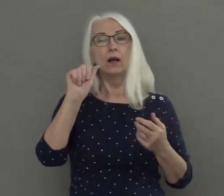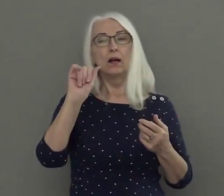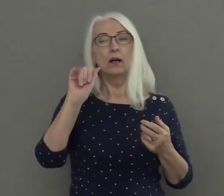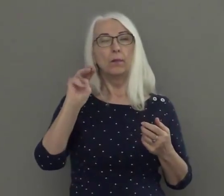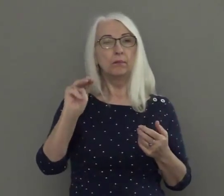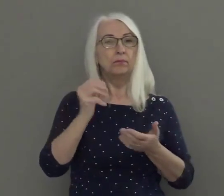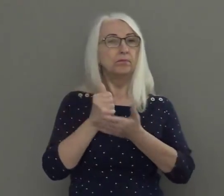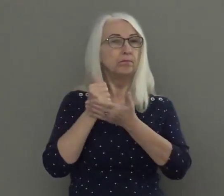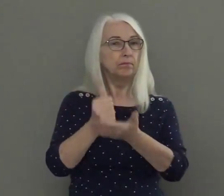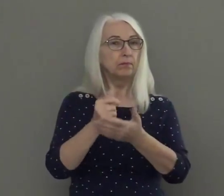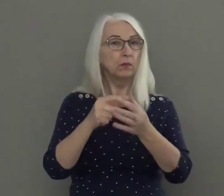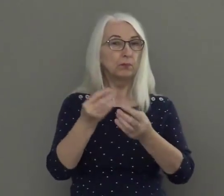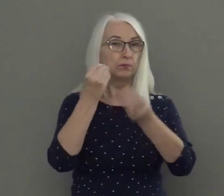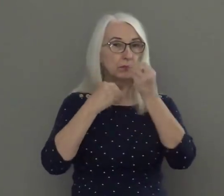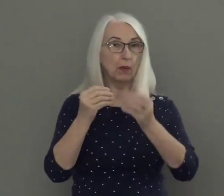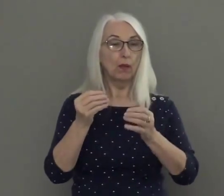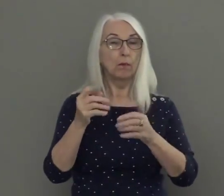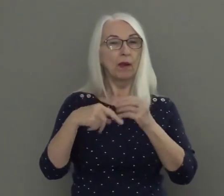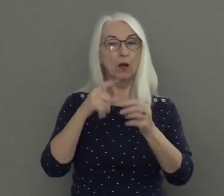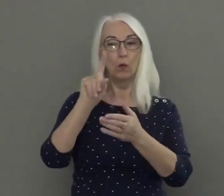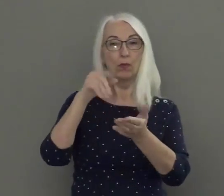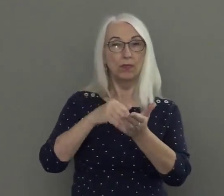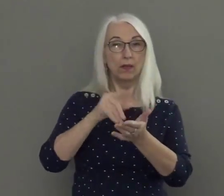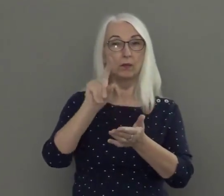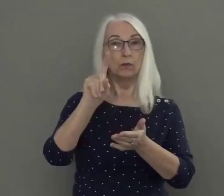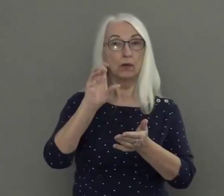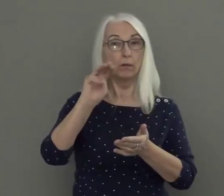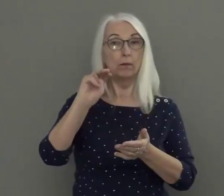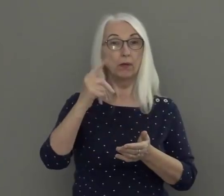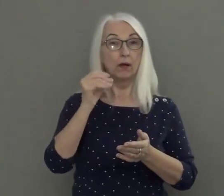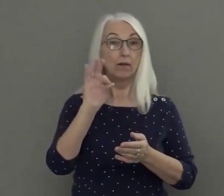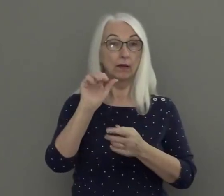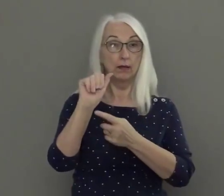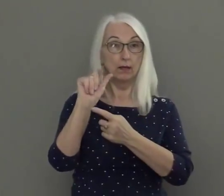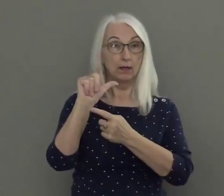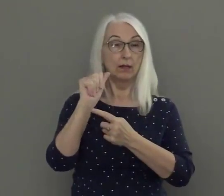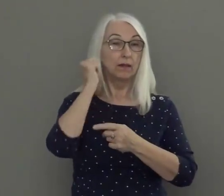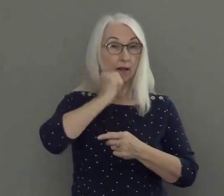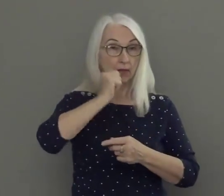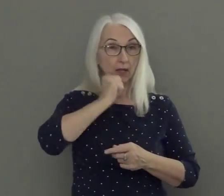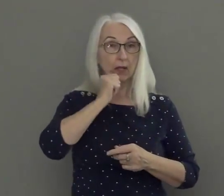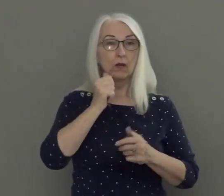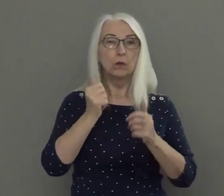Aim to consume about 1,100mg of ALA daily,